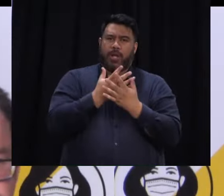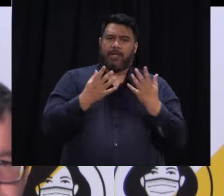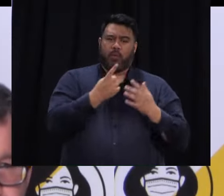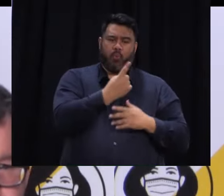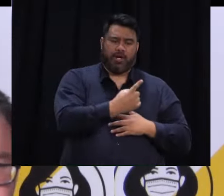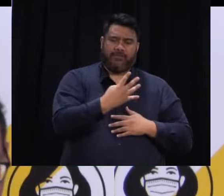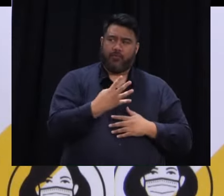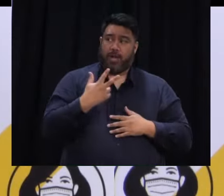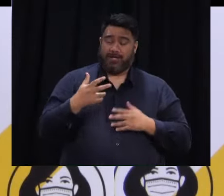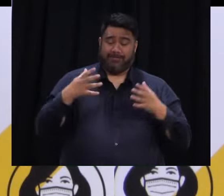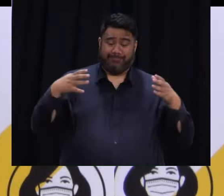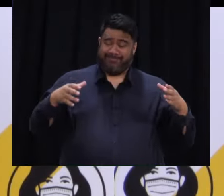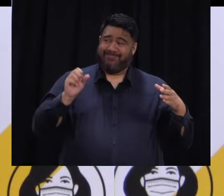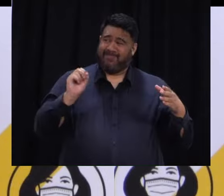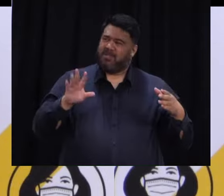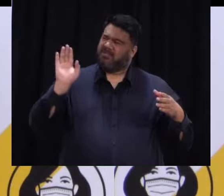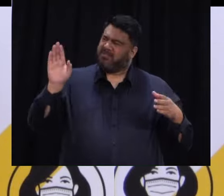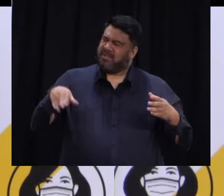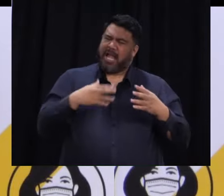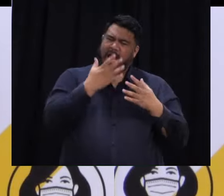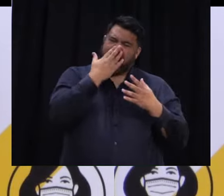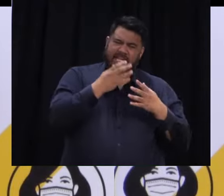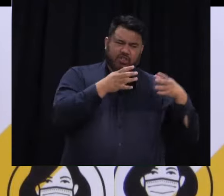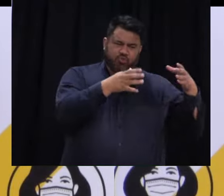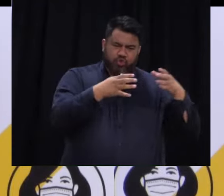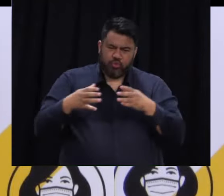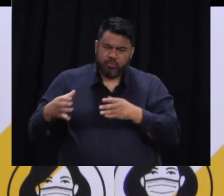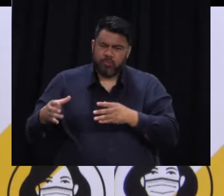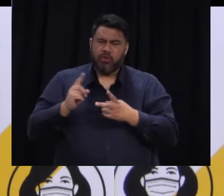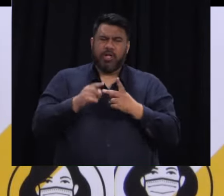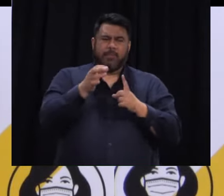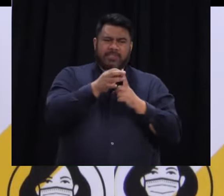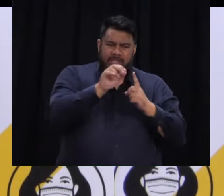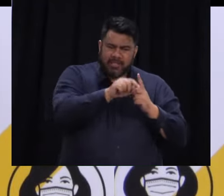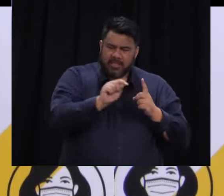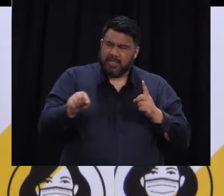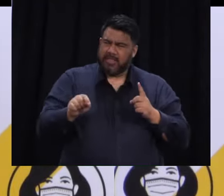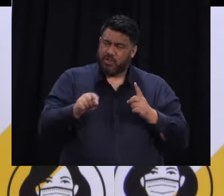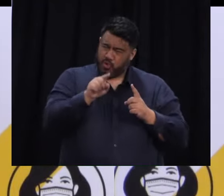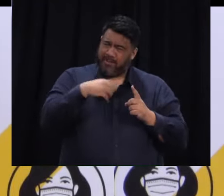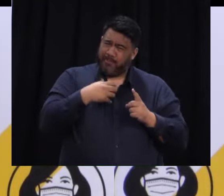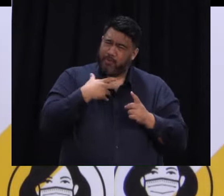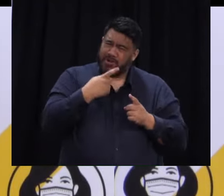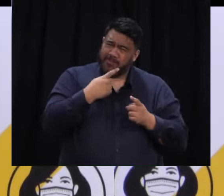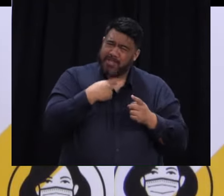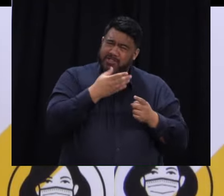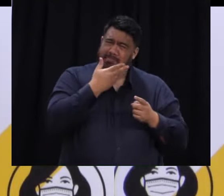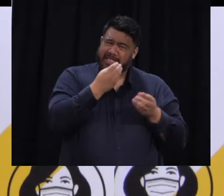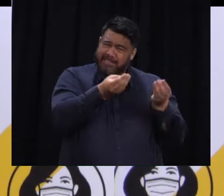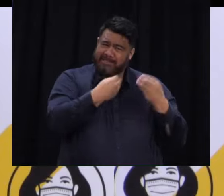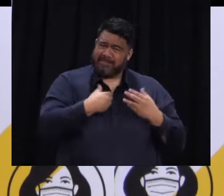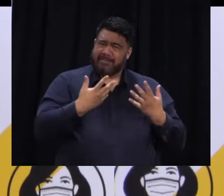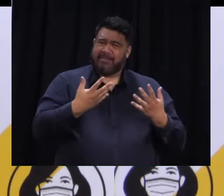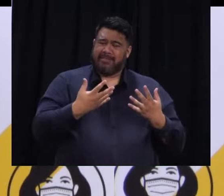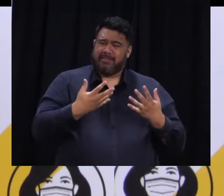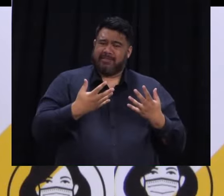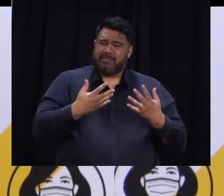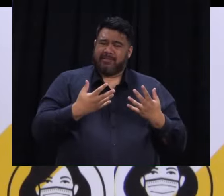worked there.